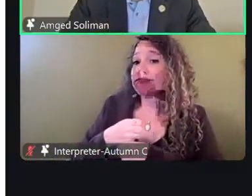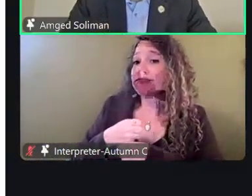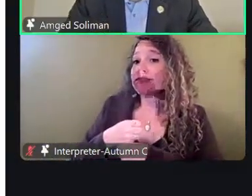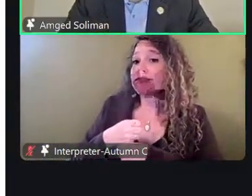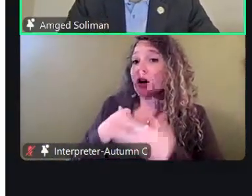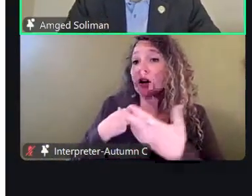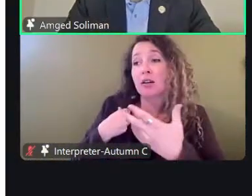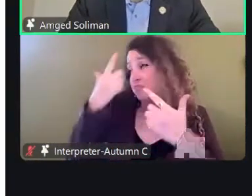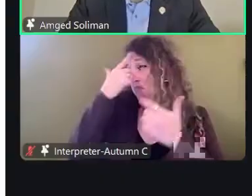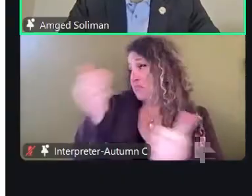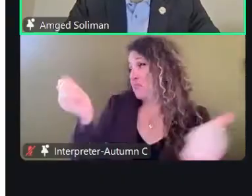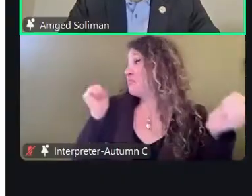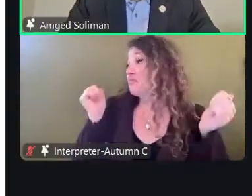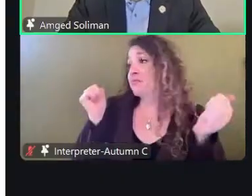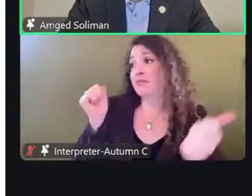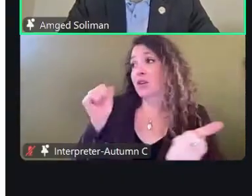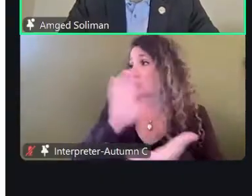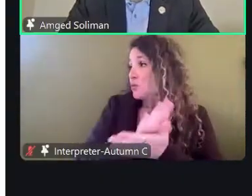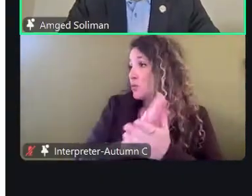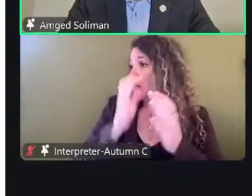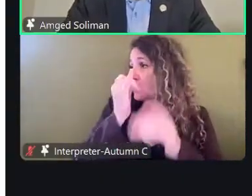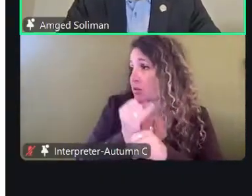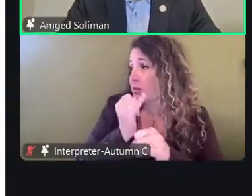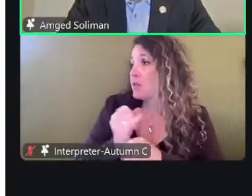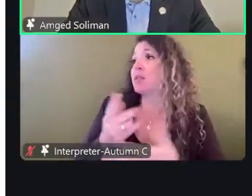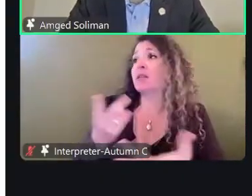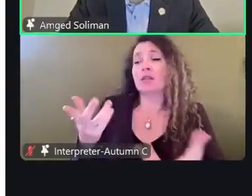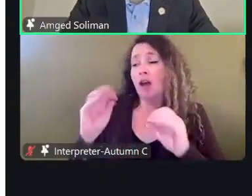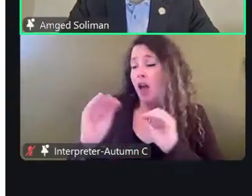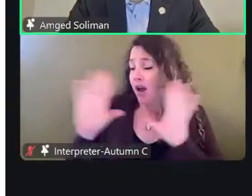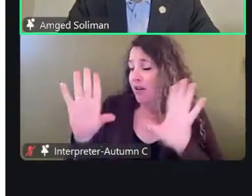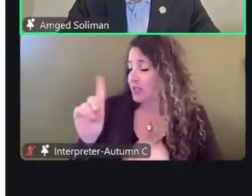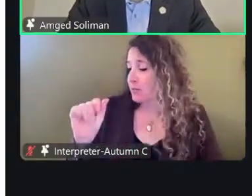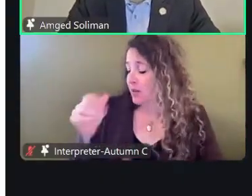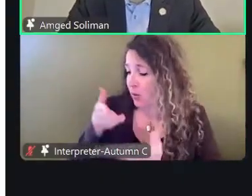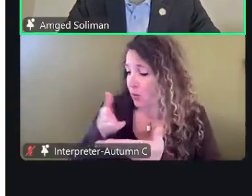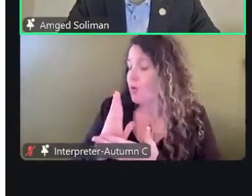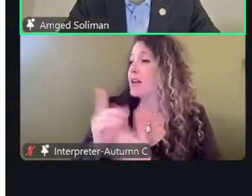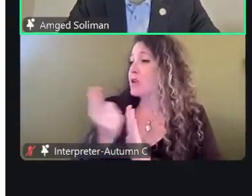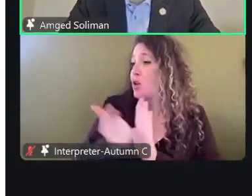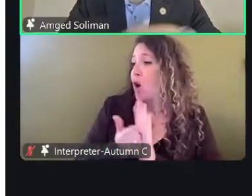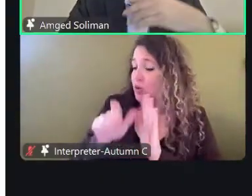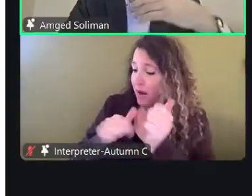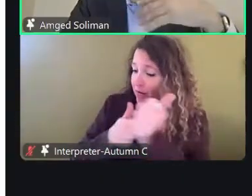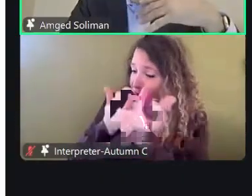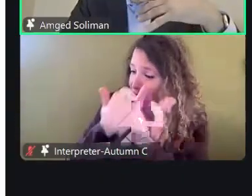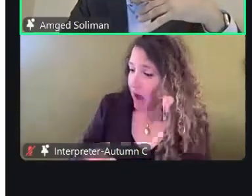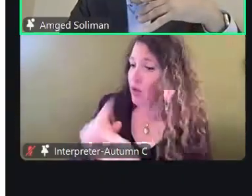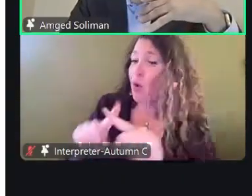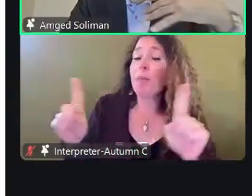schools. Um obviously there are disability rights laws uh that have to be complied with and their